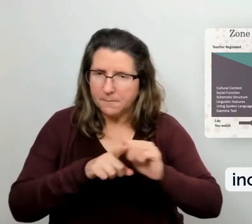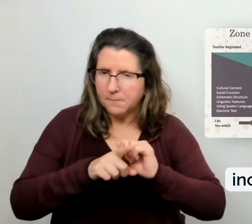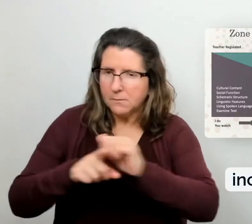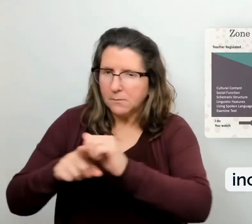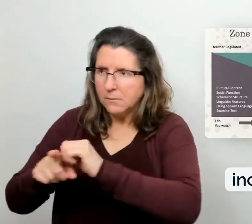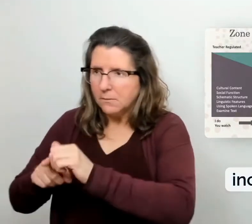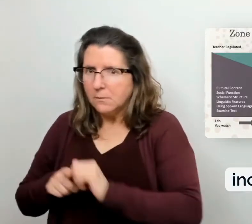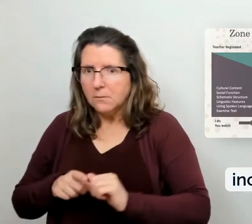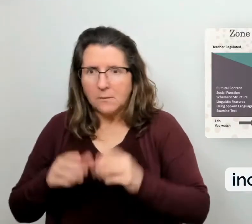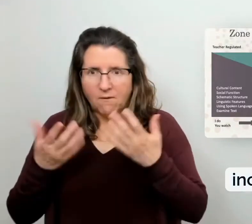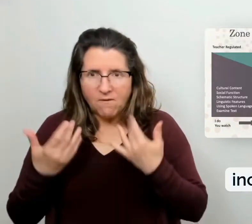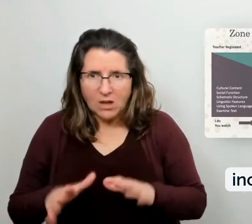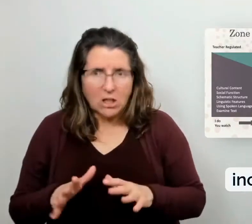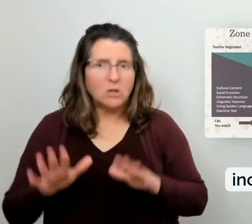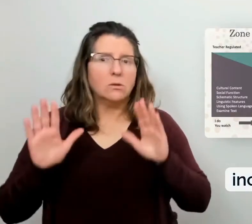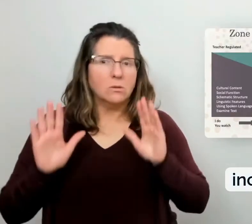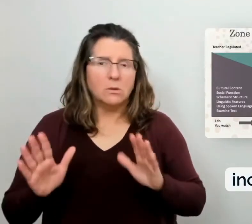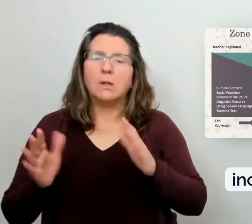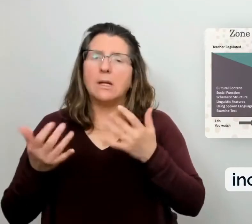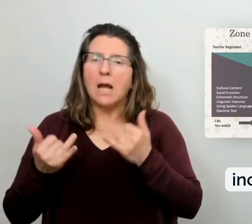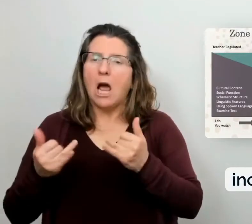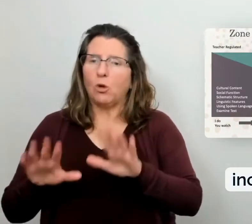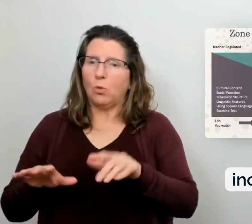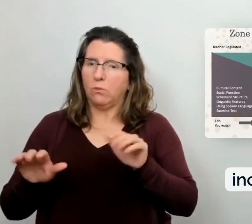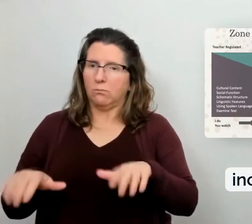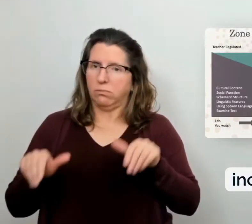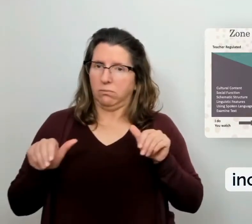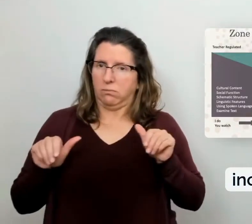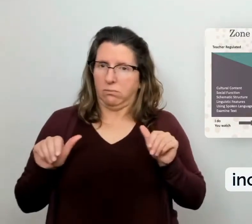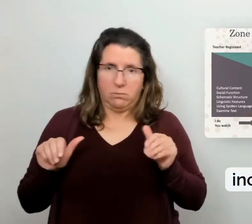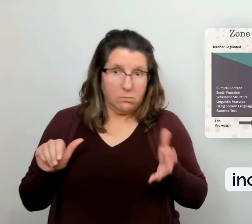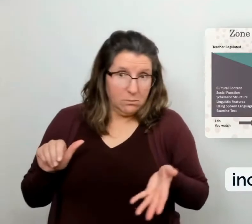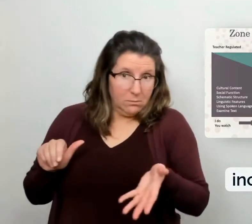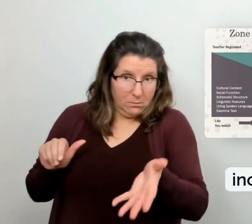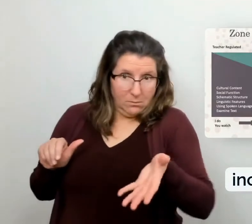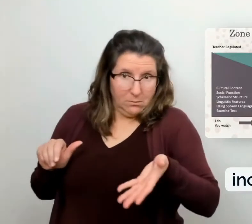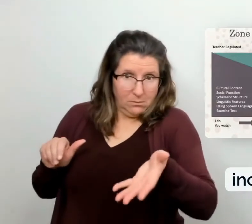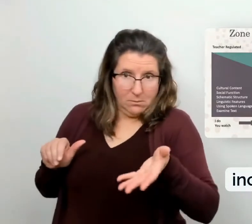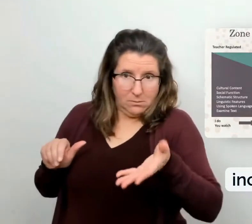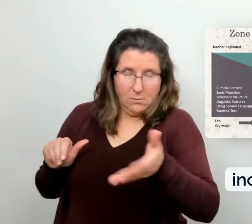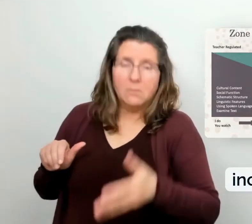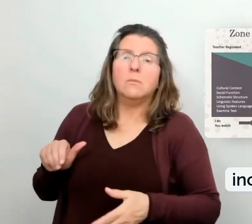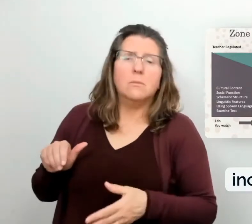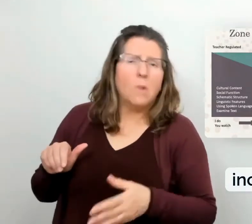Give them instructions, support them in completing the task. Next you let them try on their own.